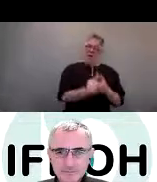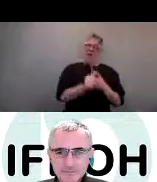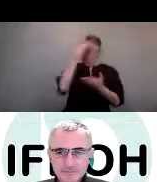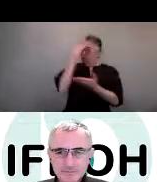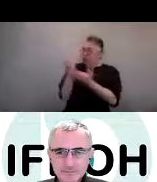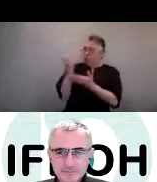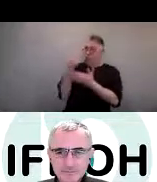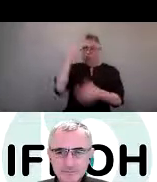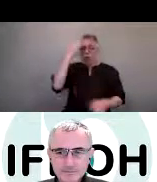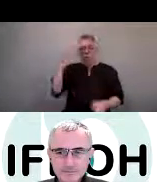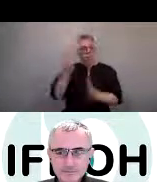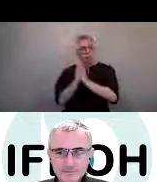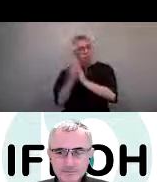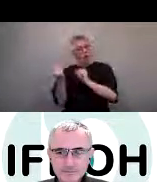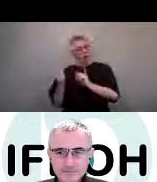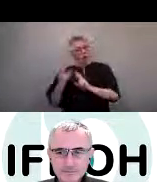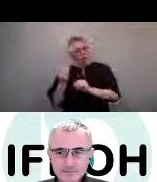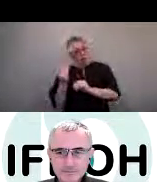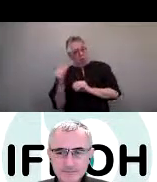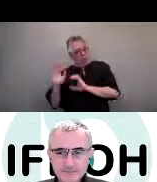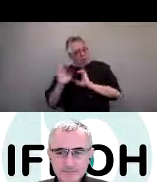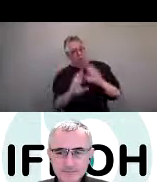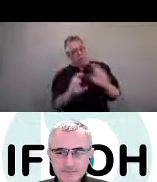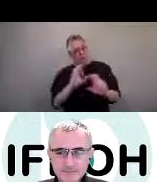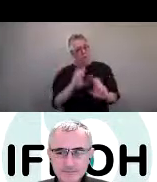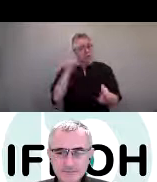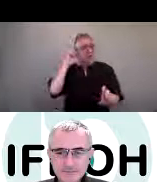awareness raising activity, to influence government and health